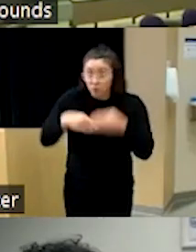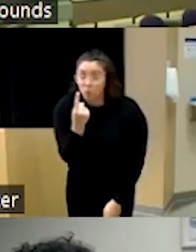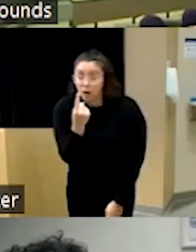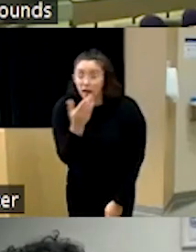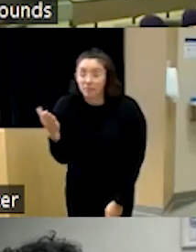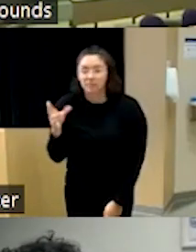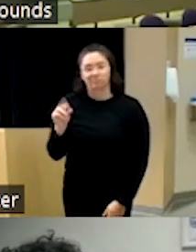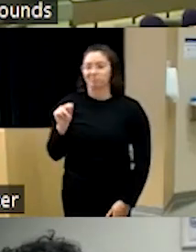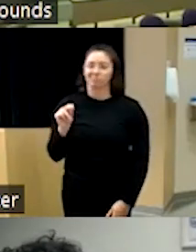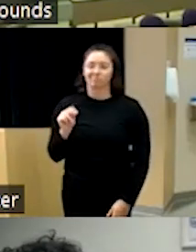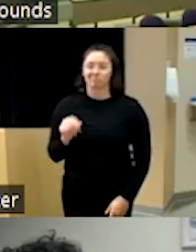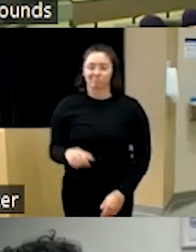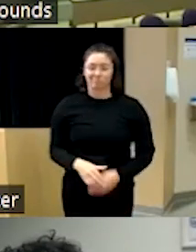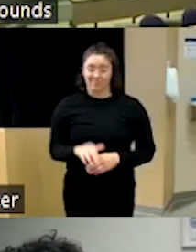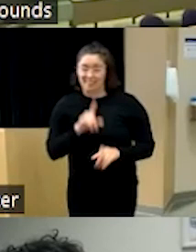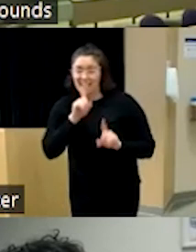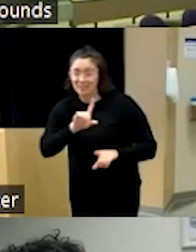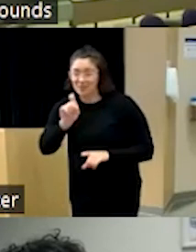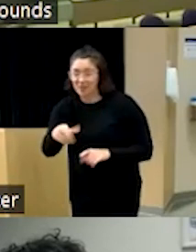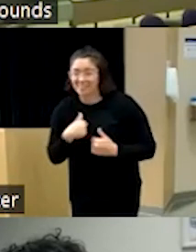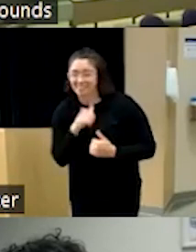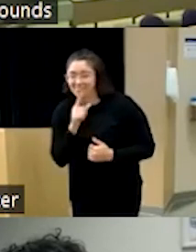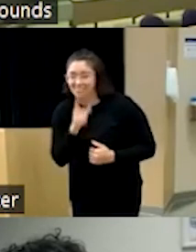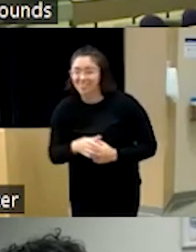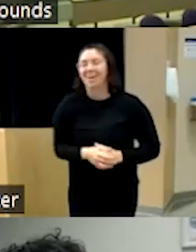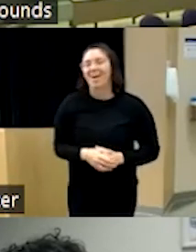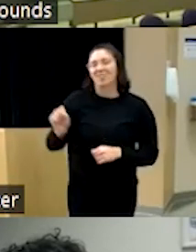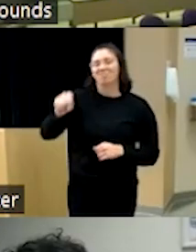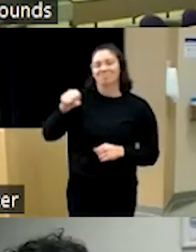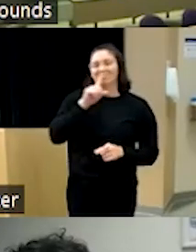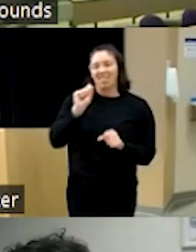does that really answer your question I wasn't quite sure it actually does you know it's just